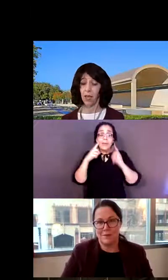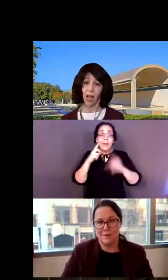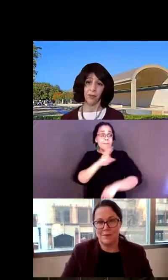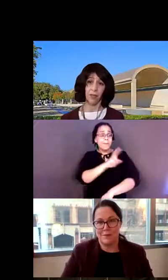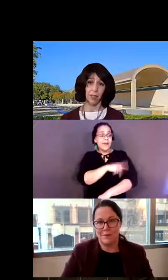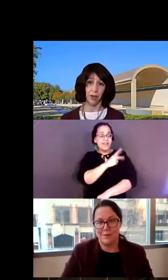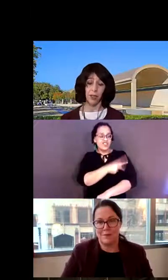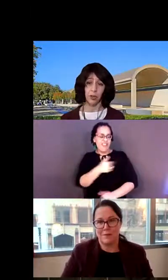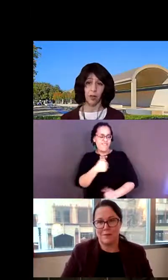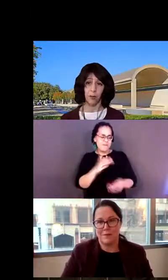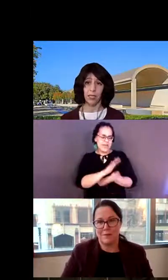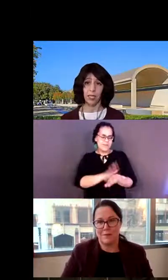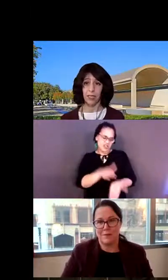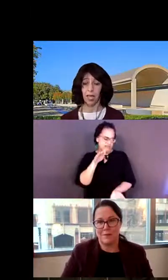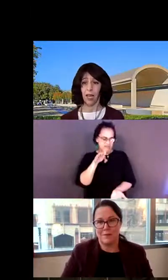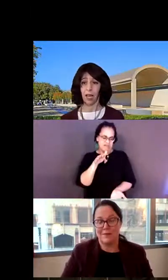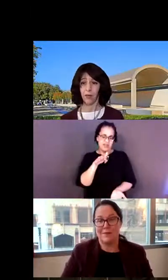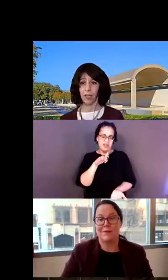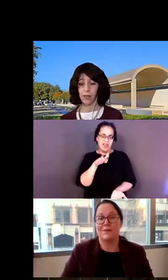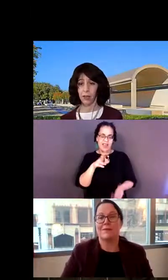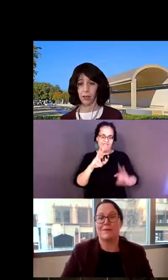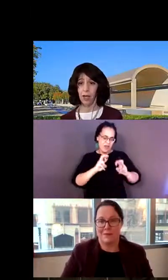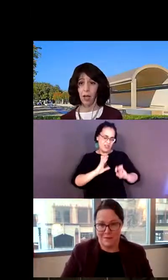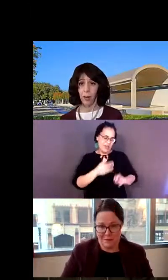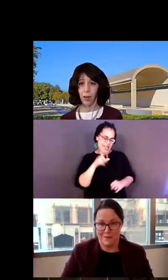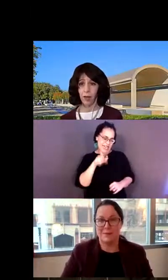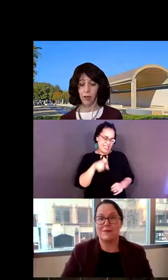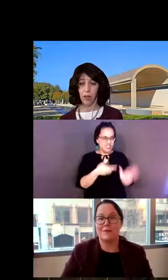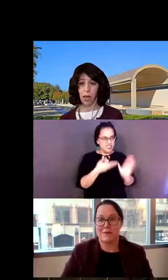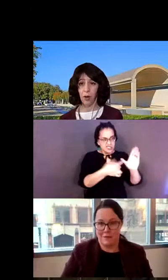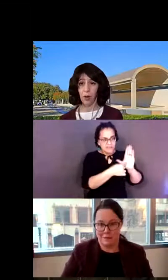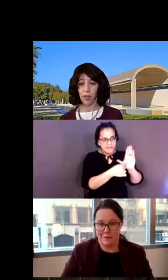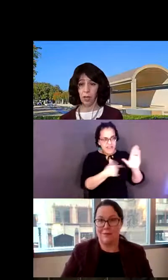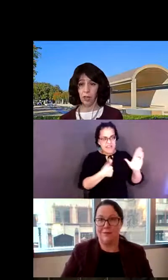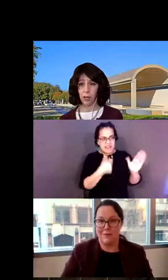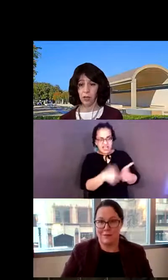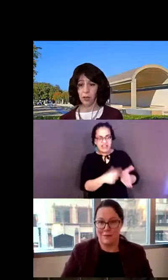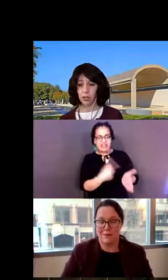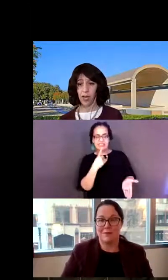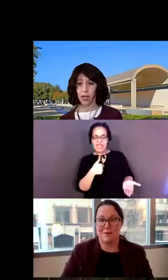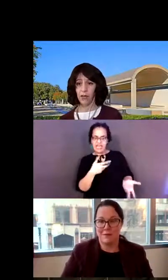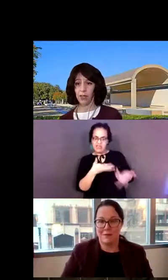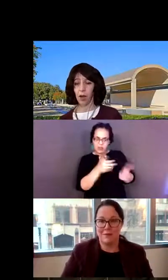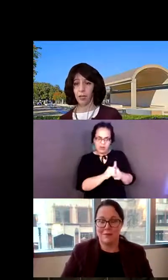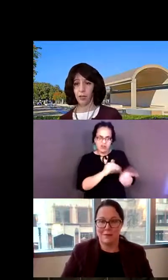have an evaluation of my needs and I have this letter about how I interact